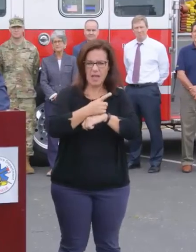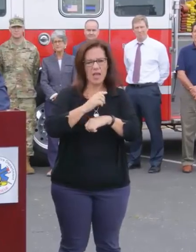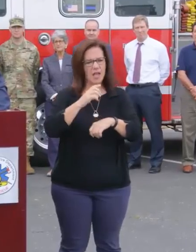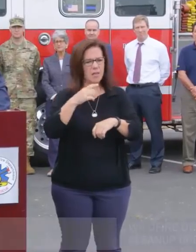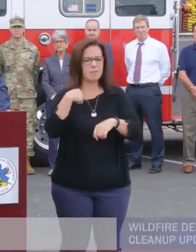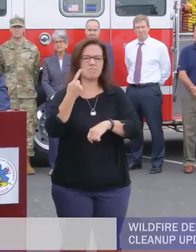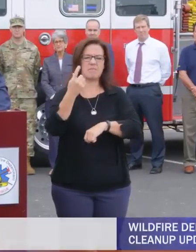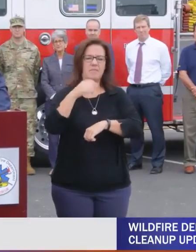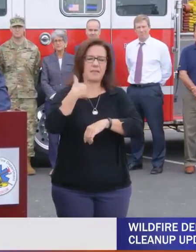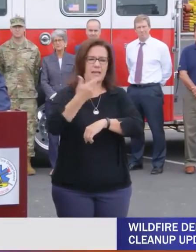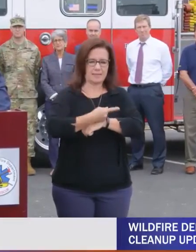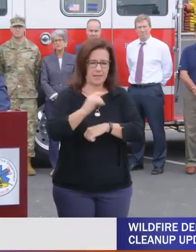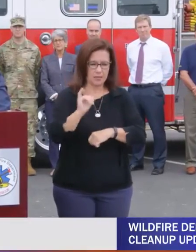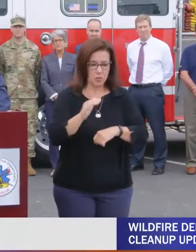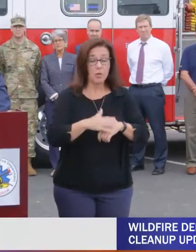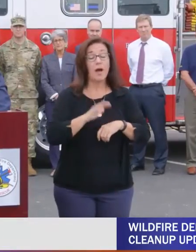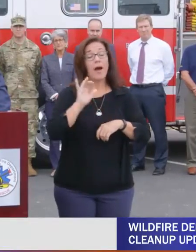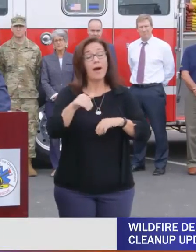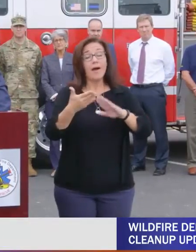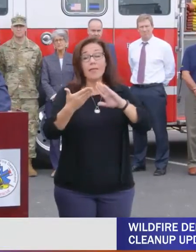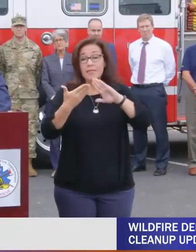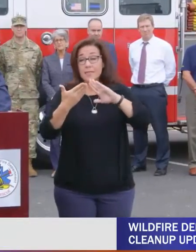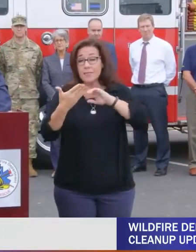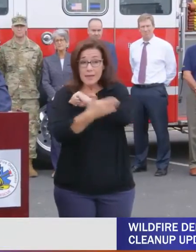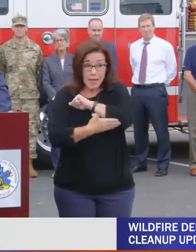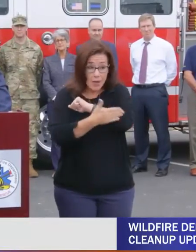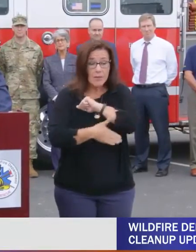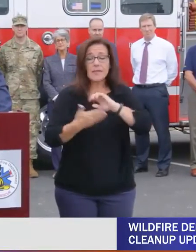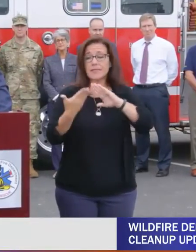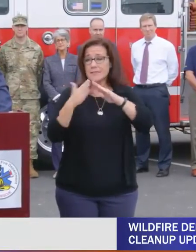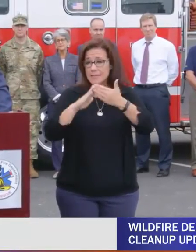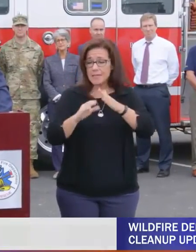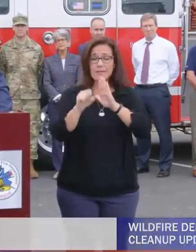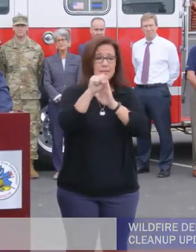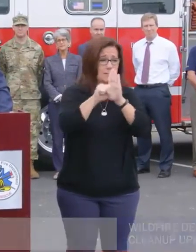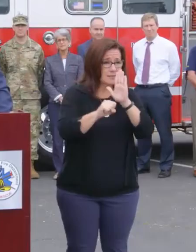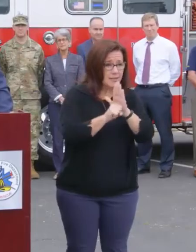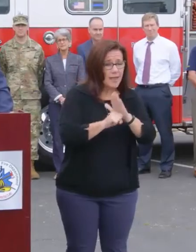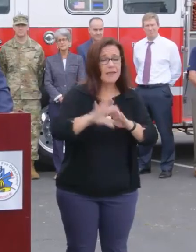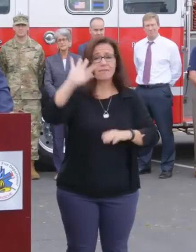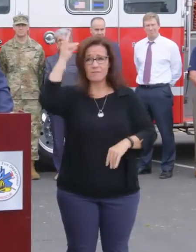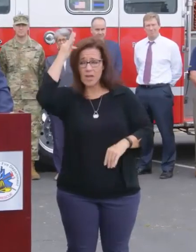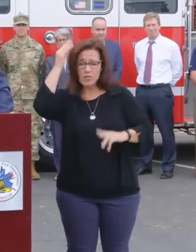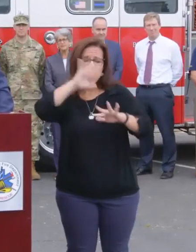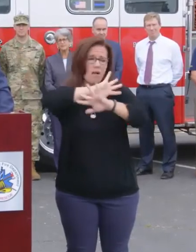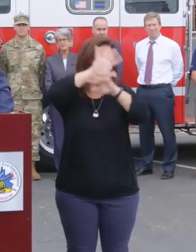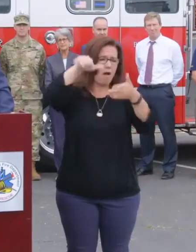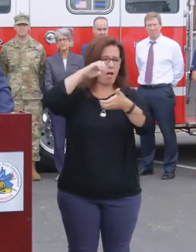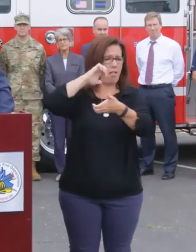The county, the city, the state, and the federal resources all coming together